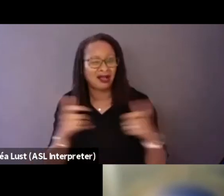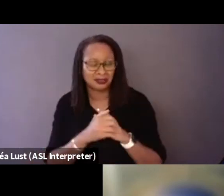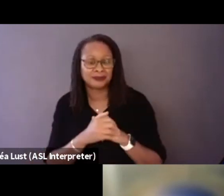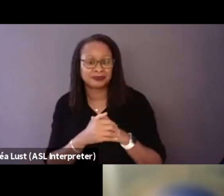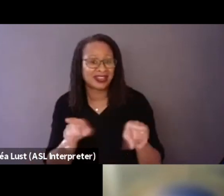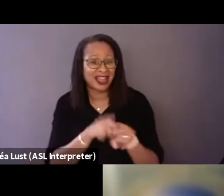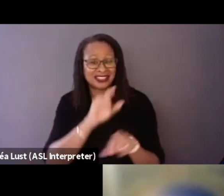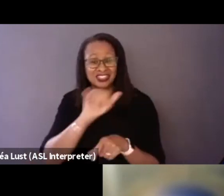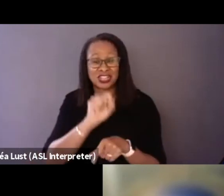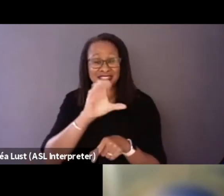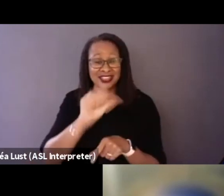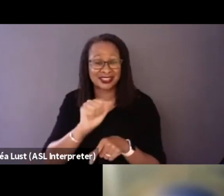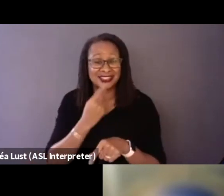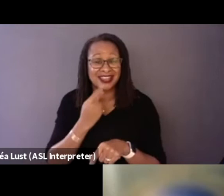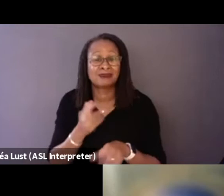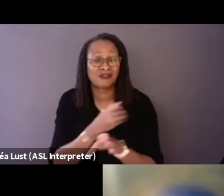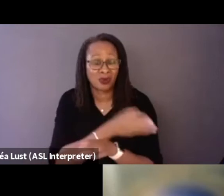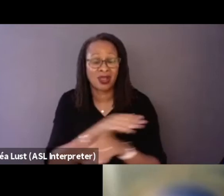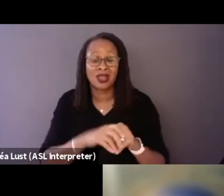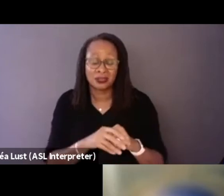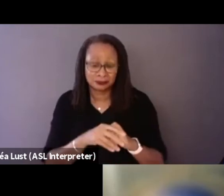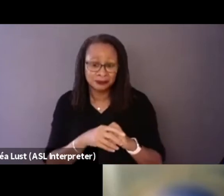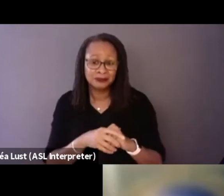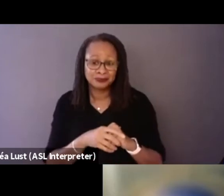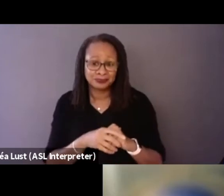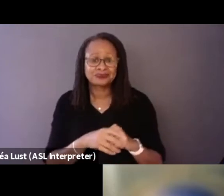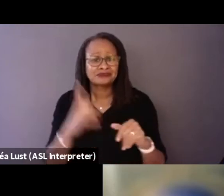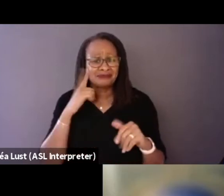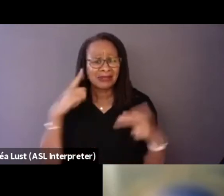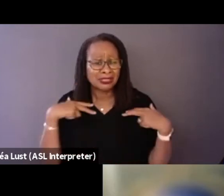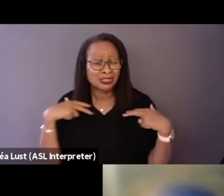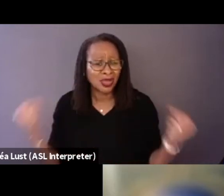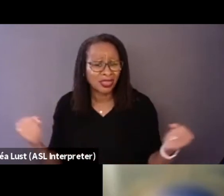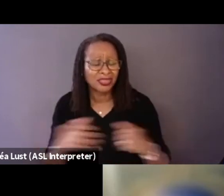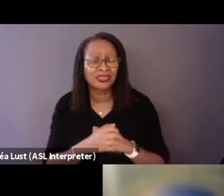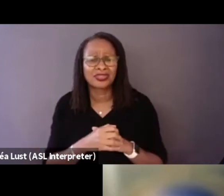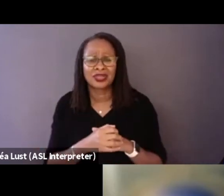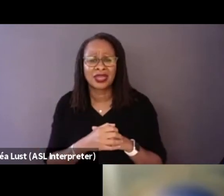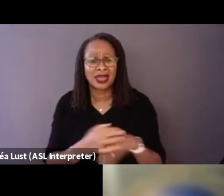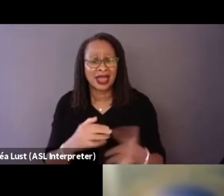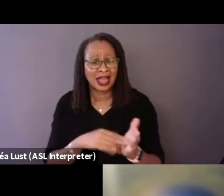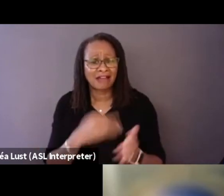there were a lot of- mental health being at risk, our mental health being at risk